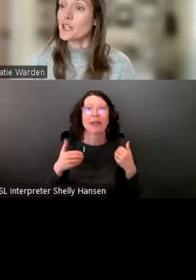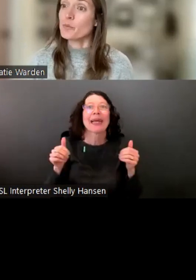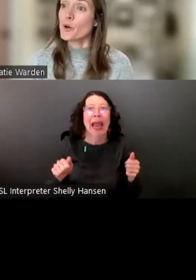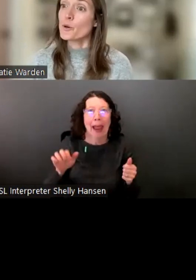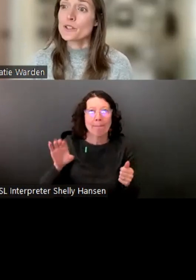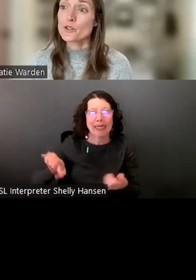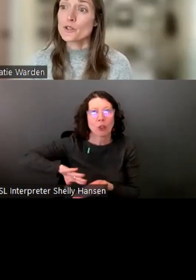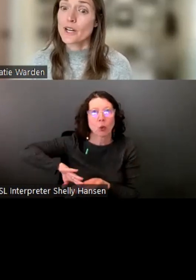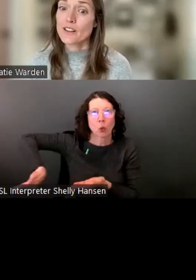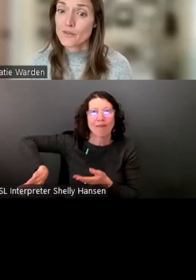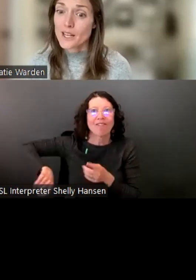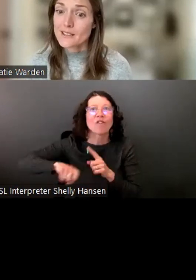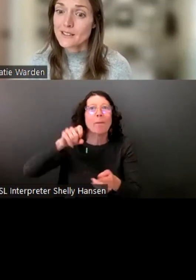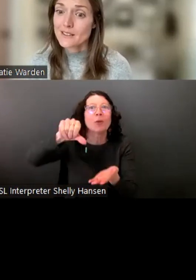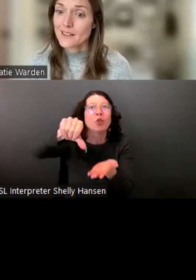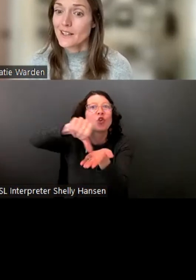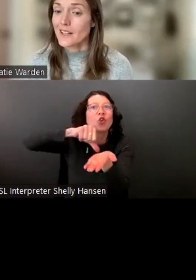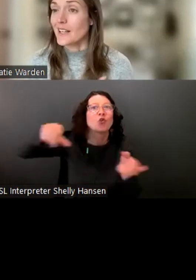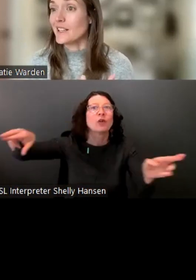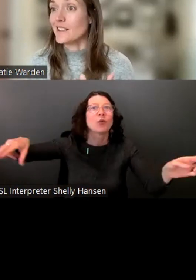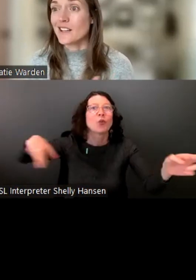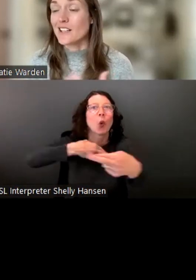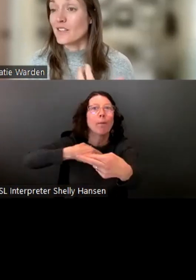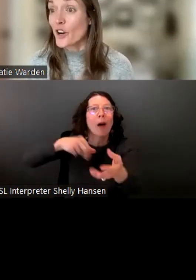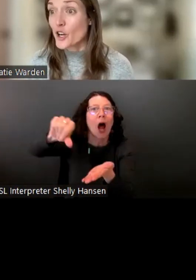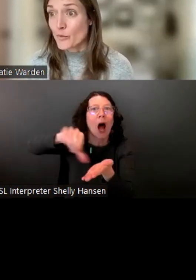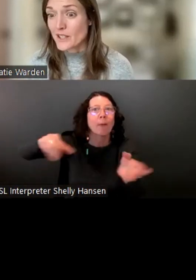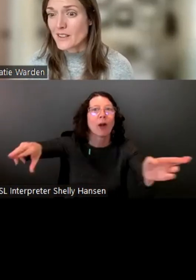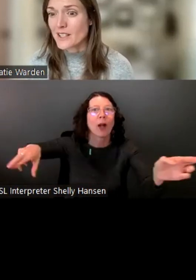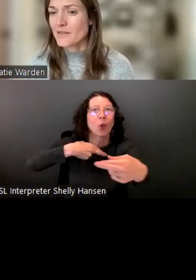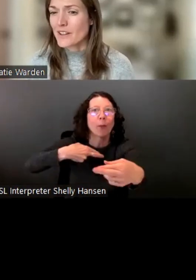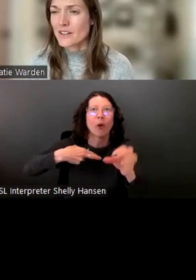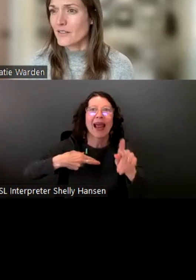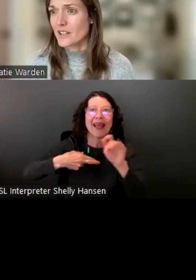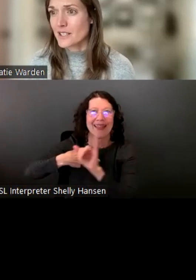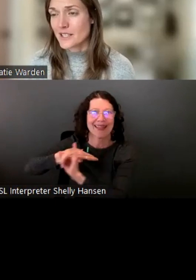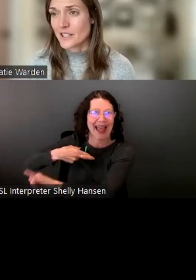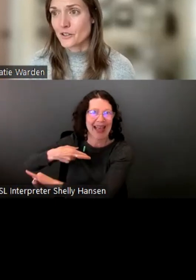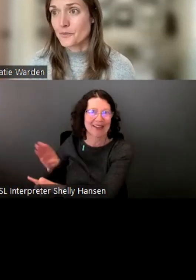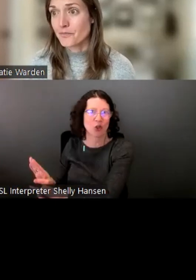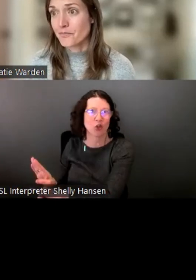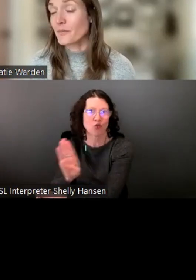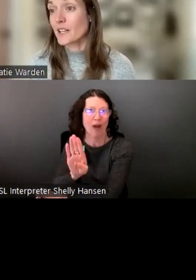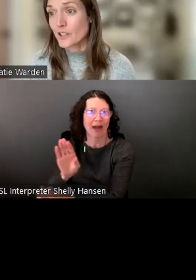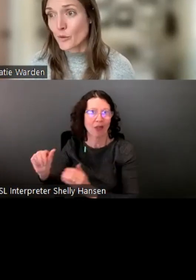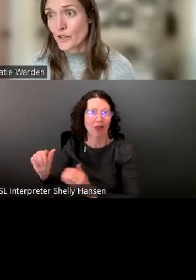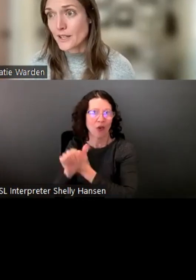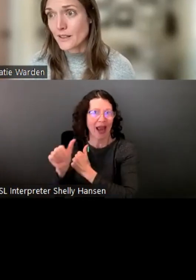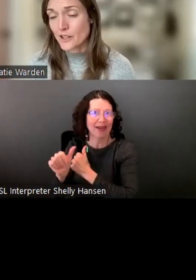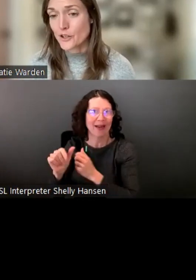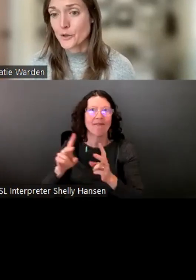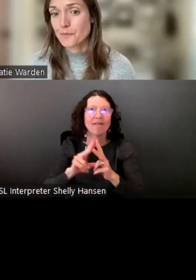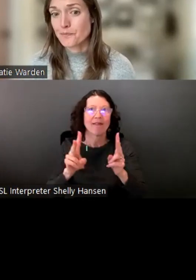They could pose a direct threat in an environment that's very, very sterile, like an operating theater.